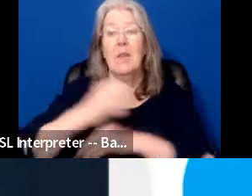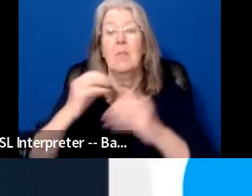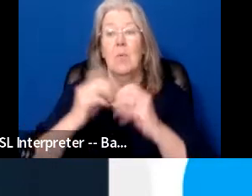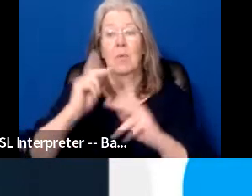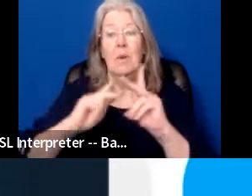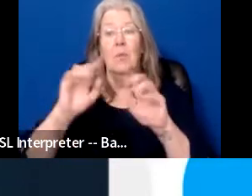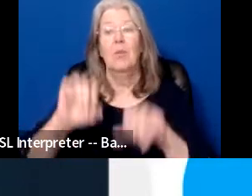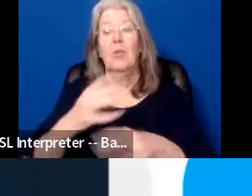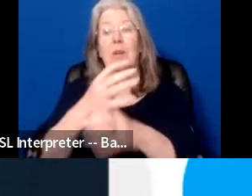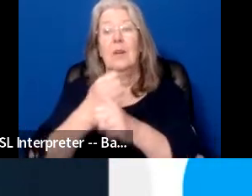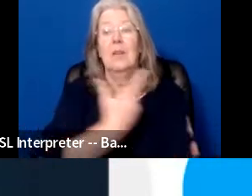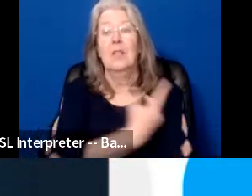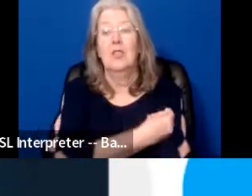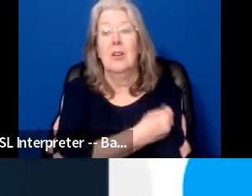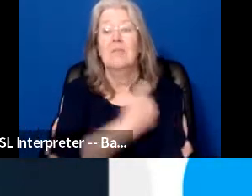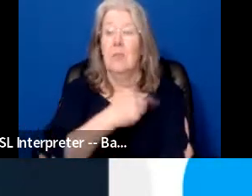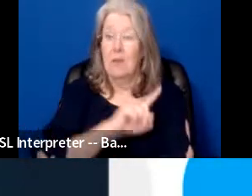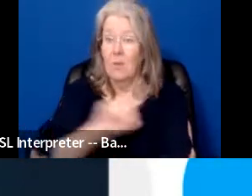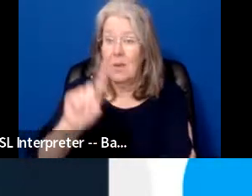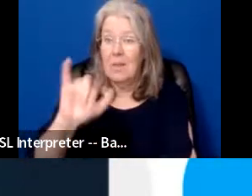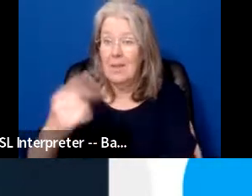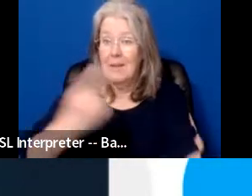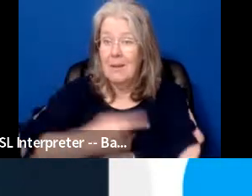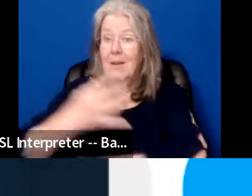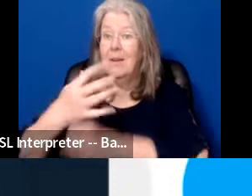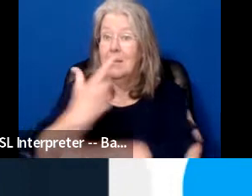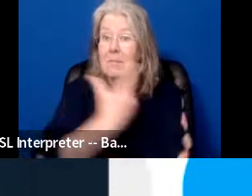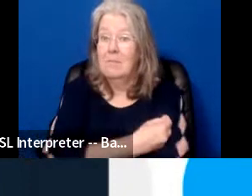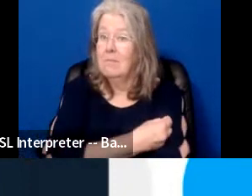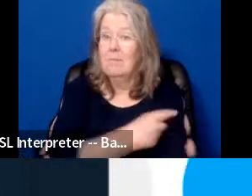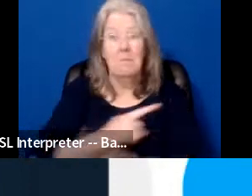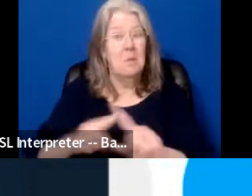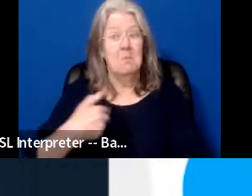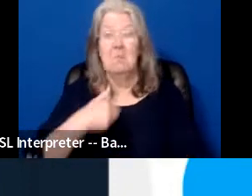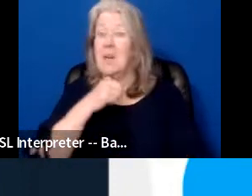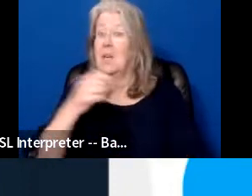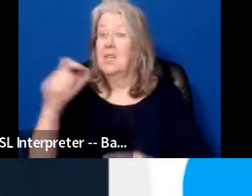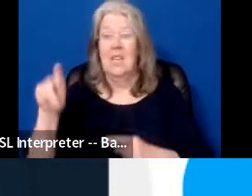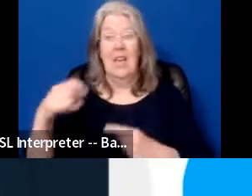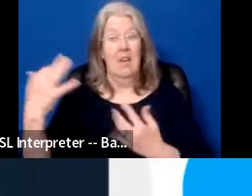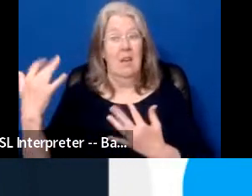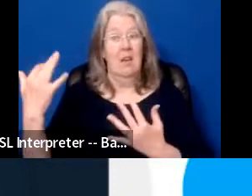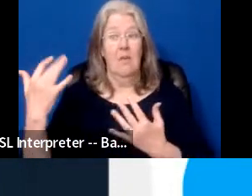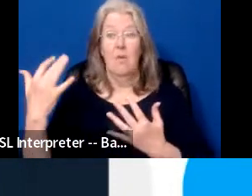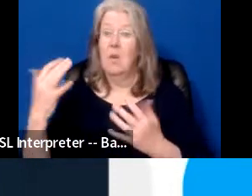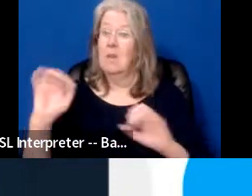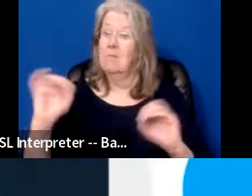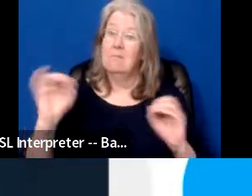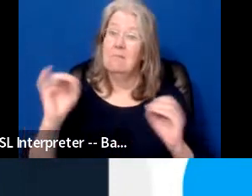I got it a day, and I didn't have to wait at all. When I went to CVS I didn't have to wait at all. In fact,